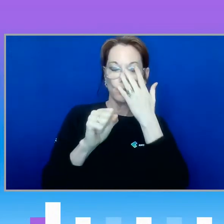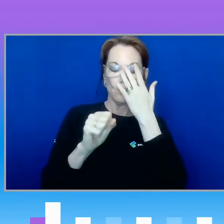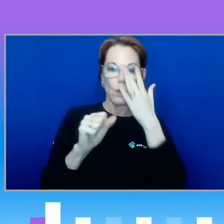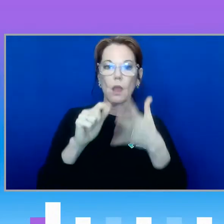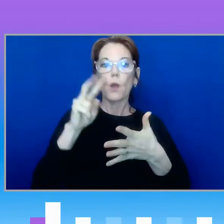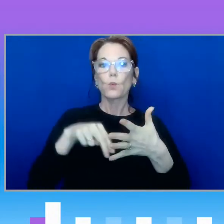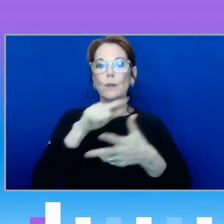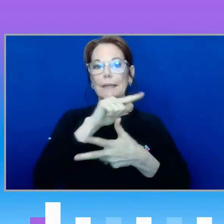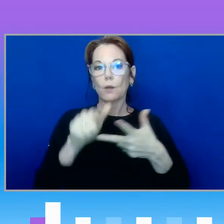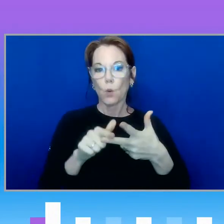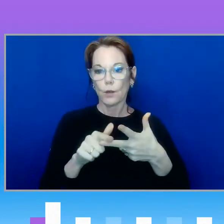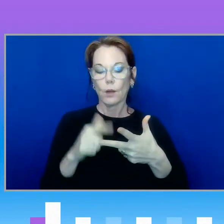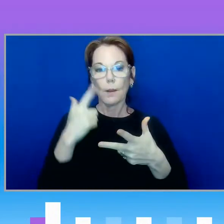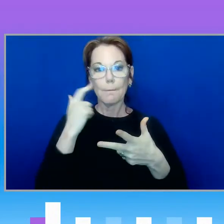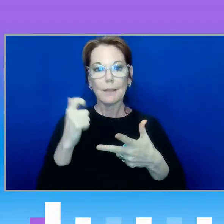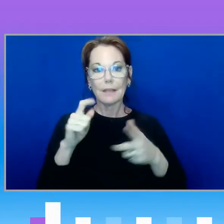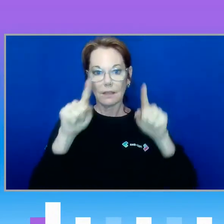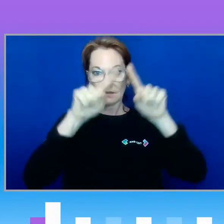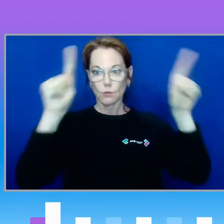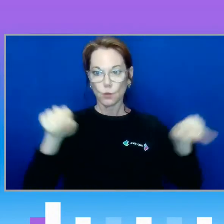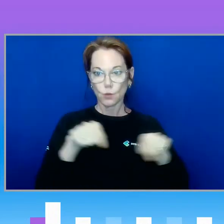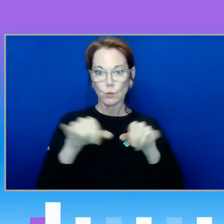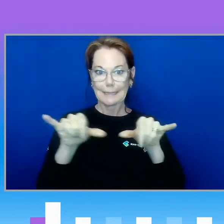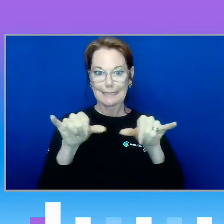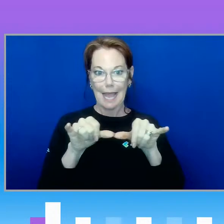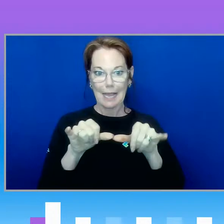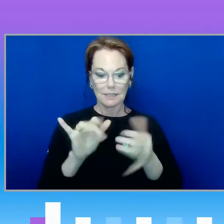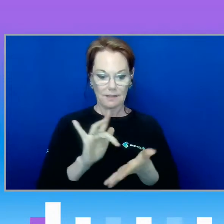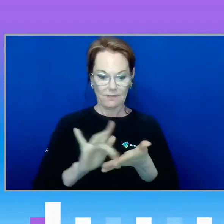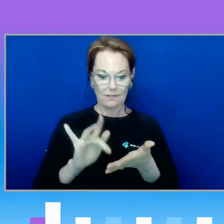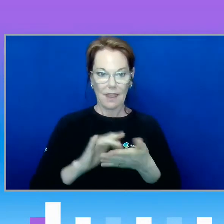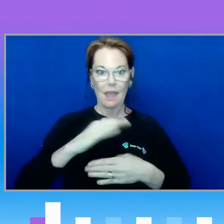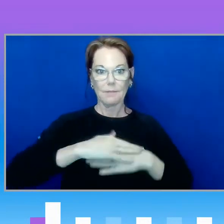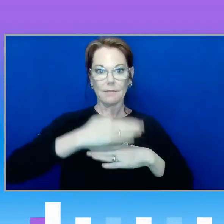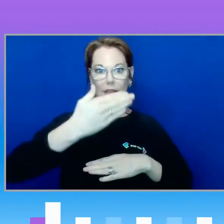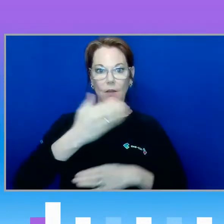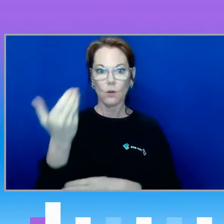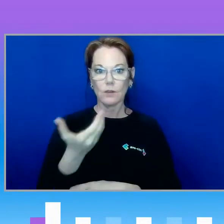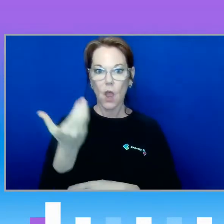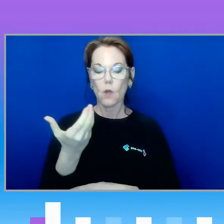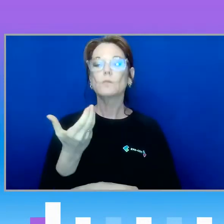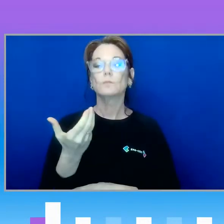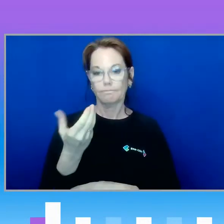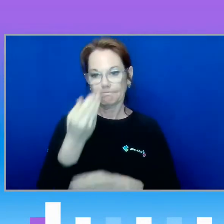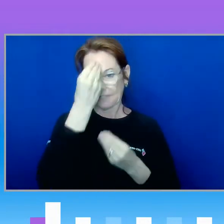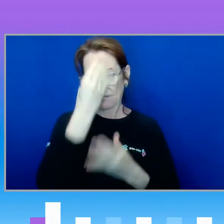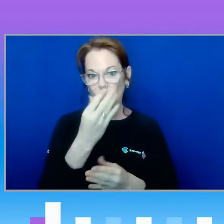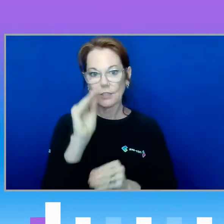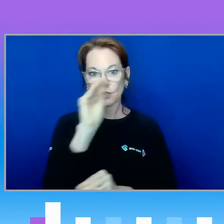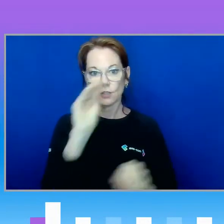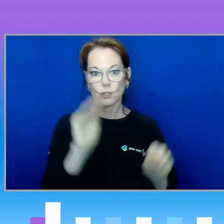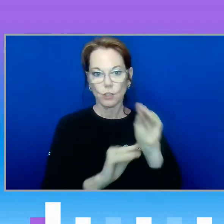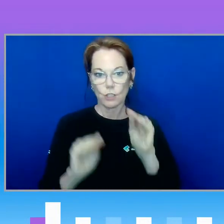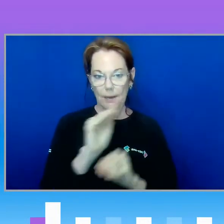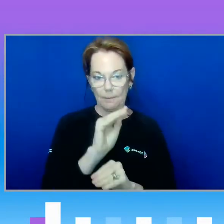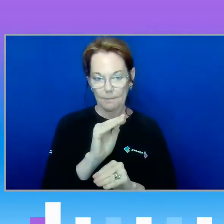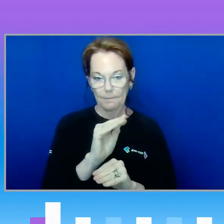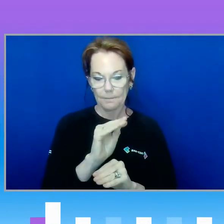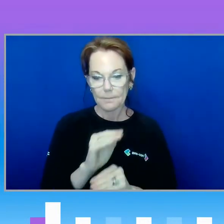from screen size to screen size to screen size. Now I will also add to this, Shawn, because we've talked about this before.